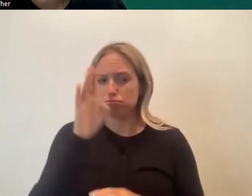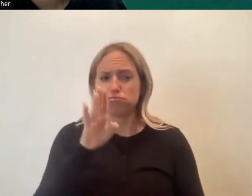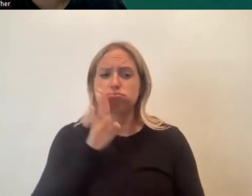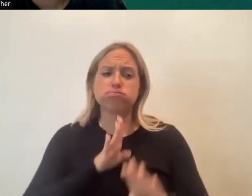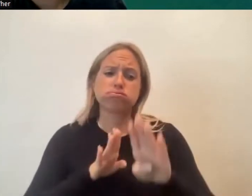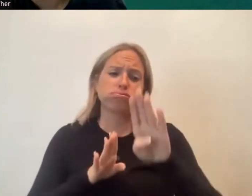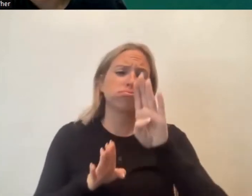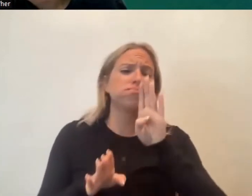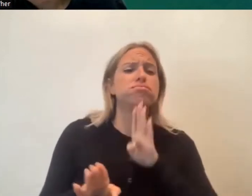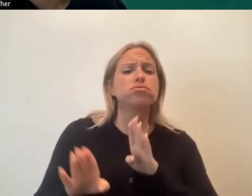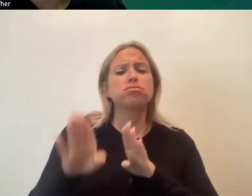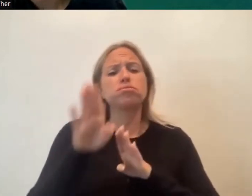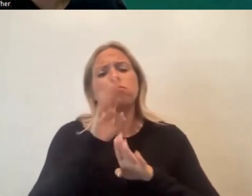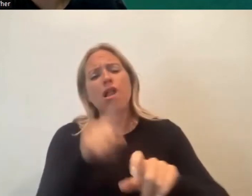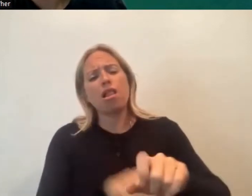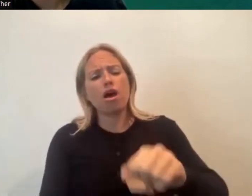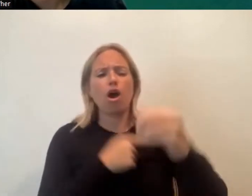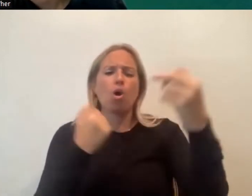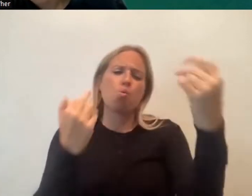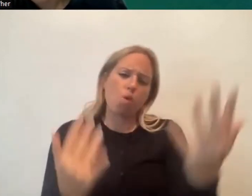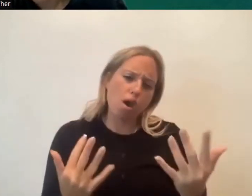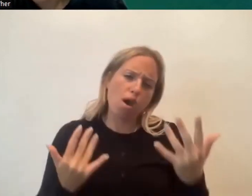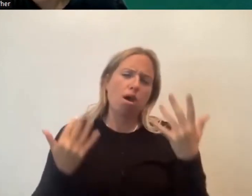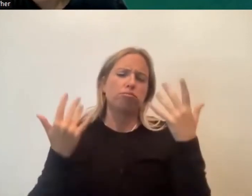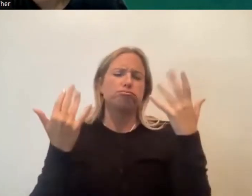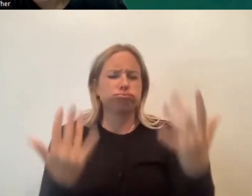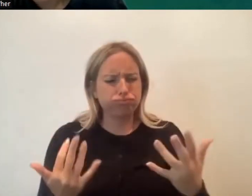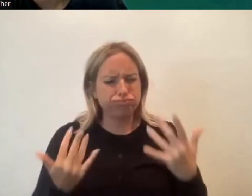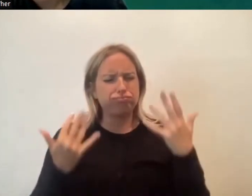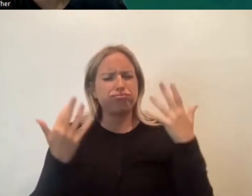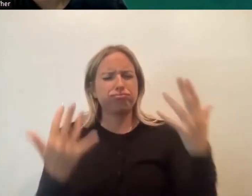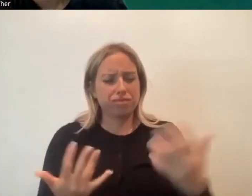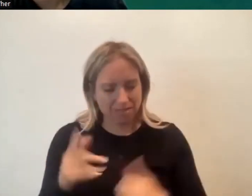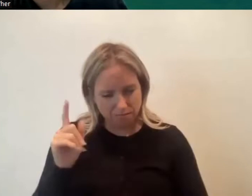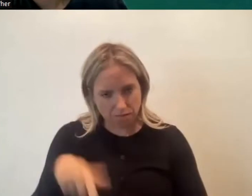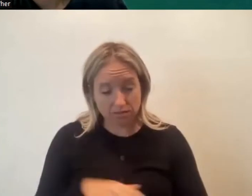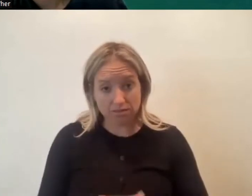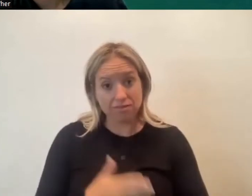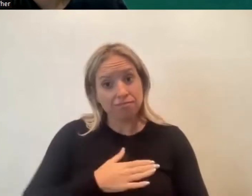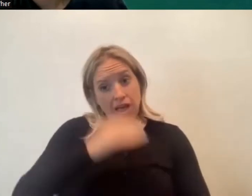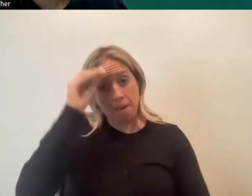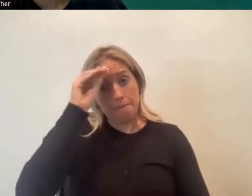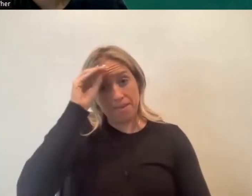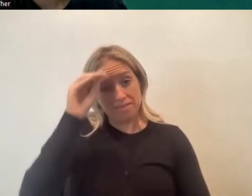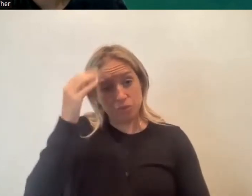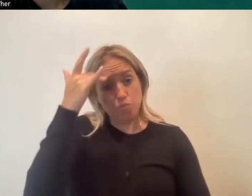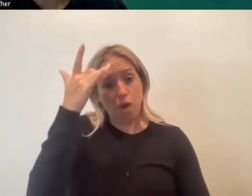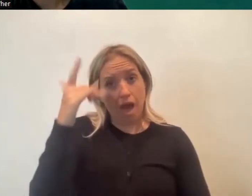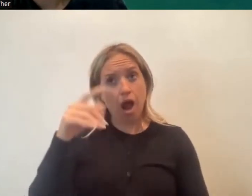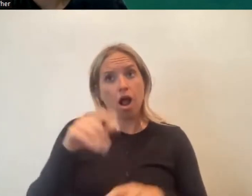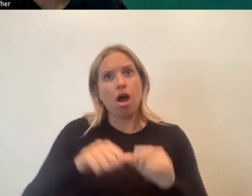It's very long. I'll have my opinions as to why it's taking this long.